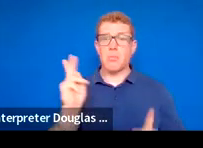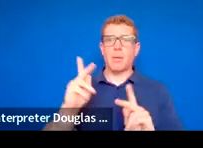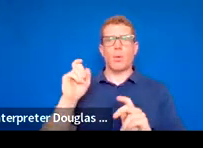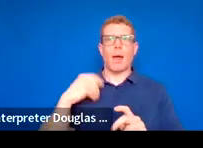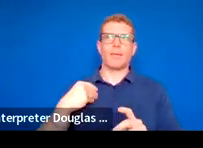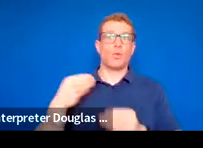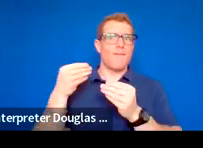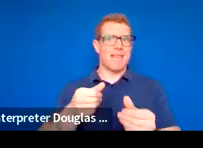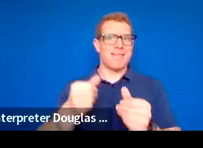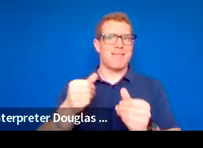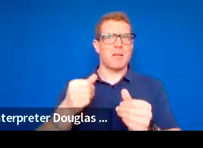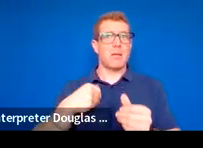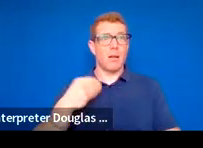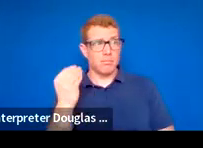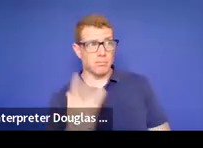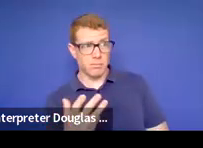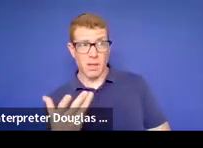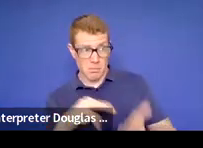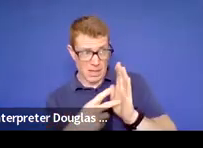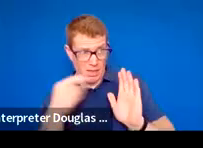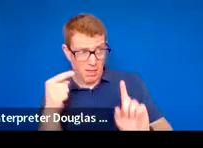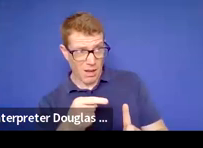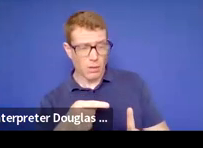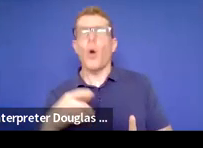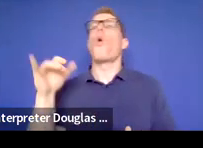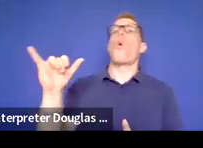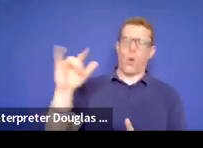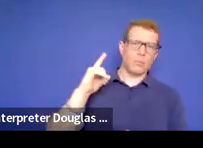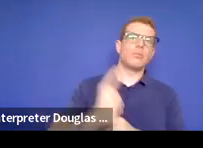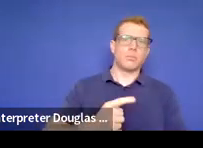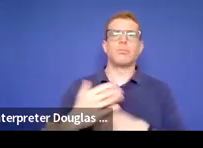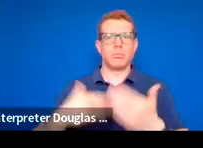Okay Here's the one that most people talk about disorientation to time and place.